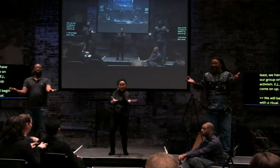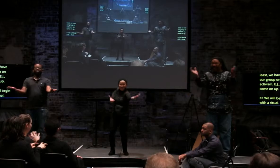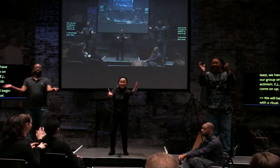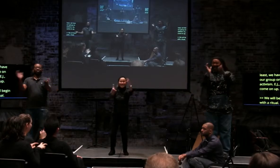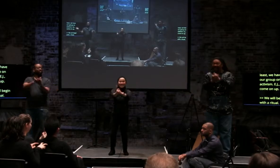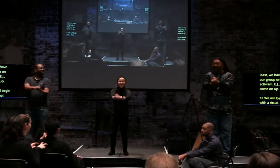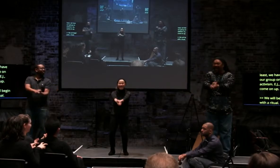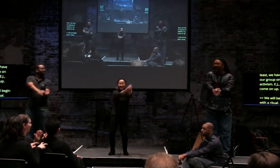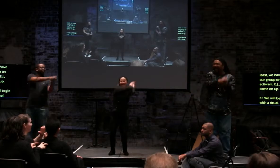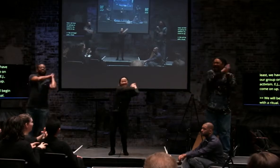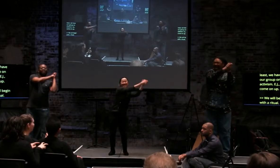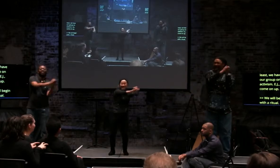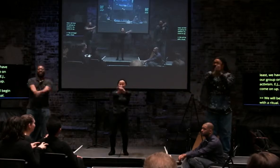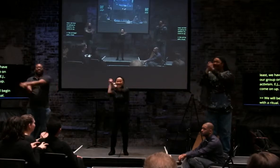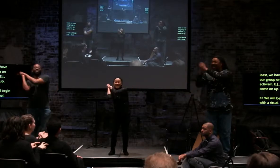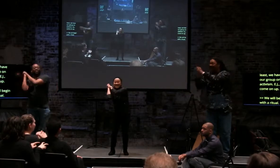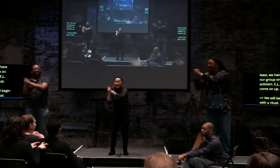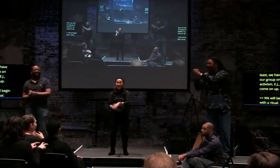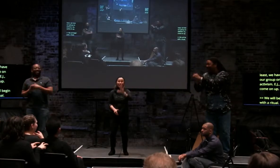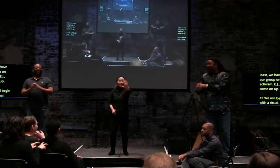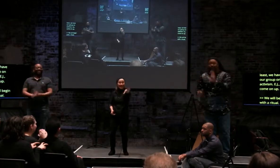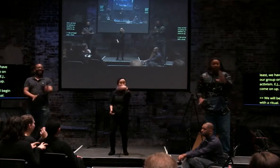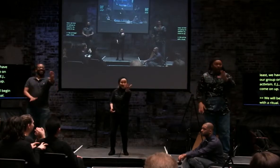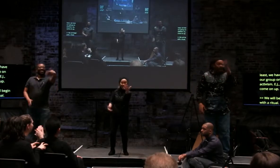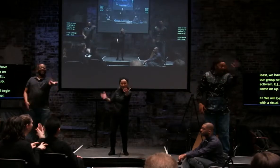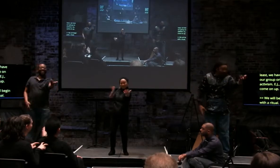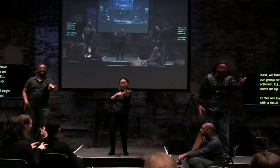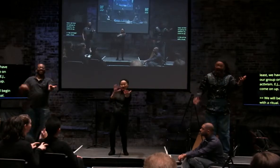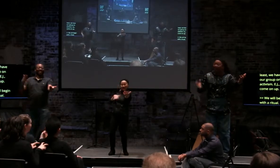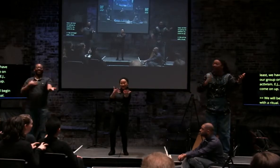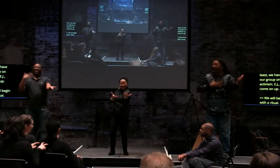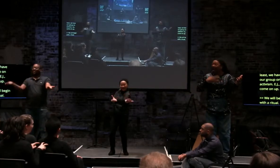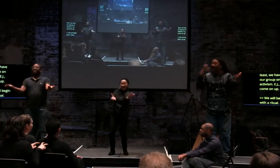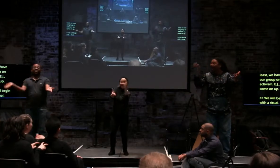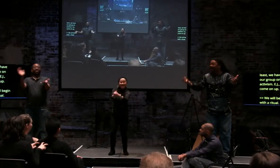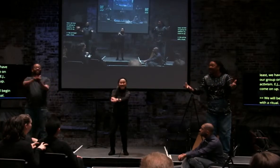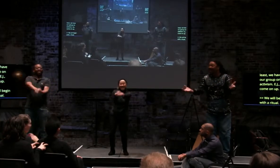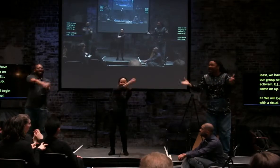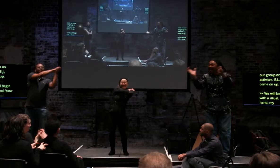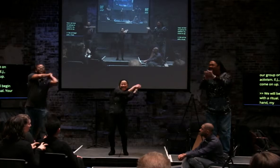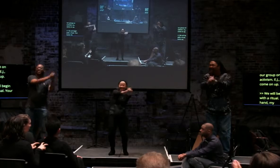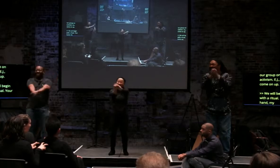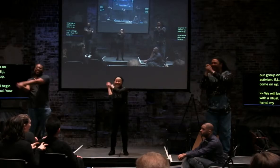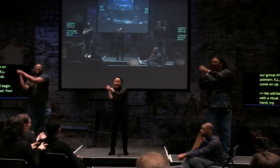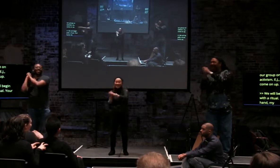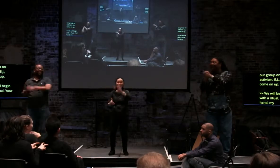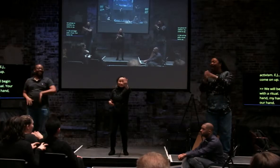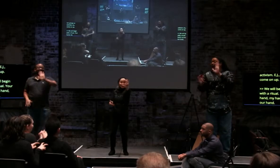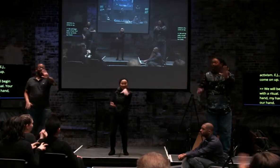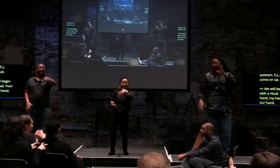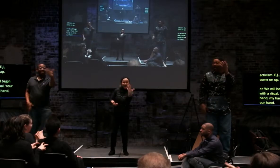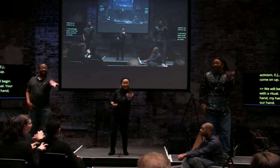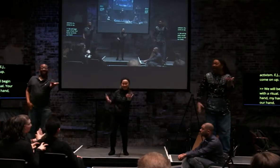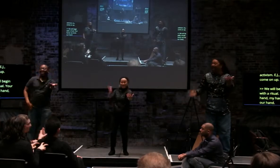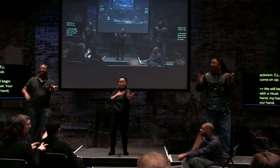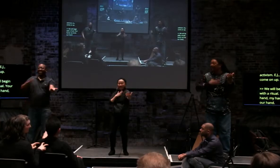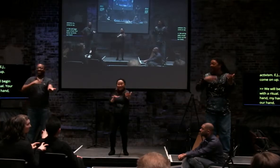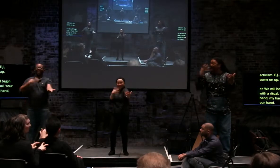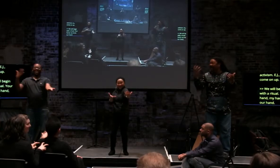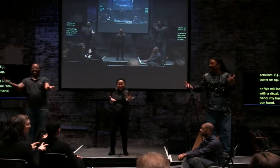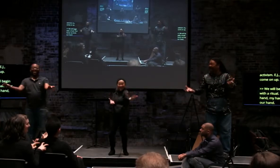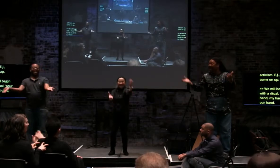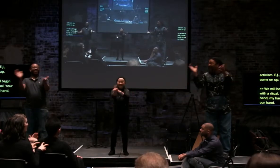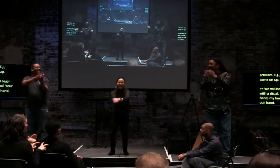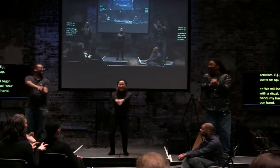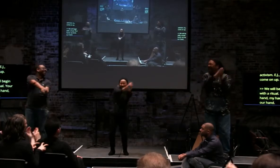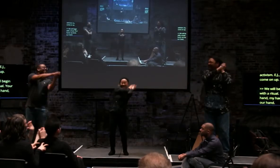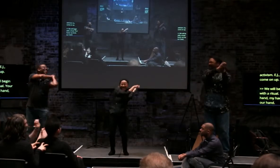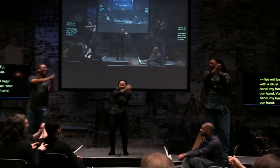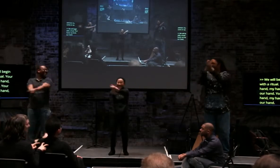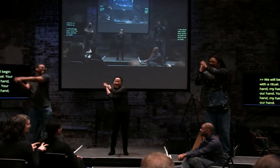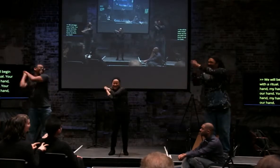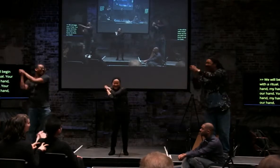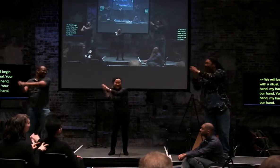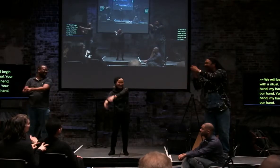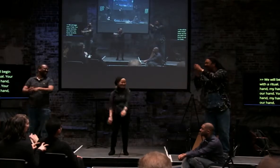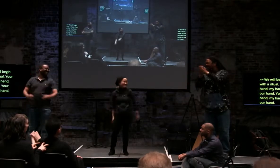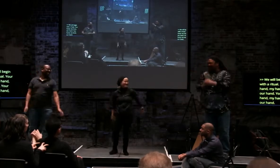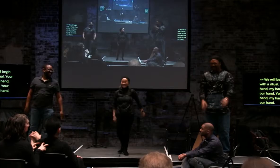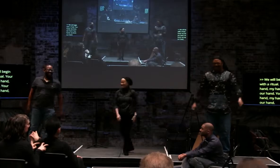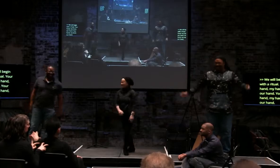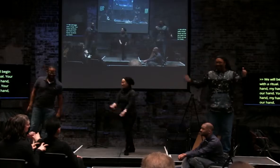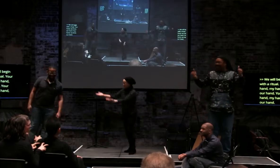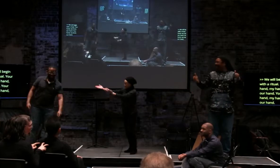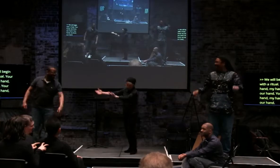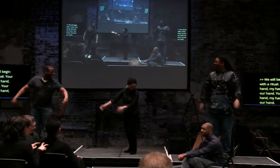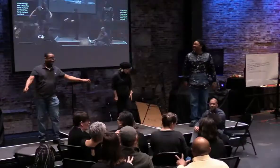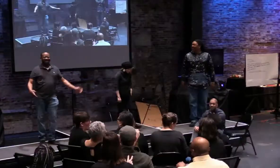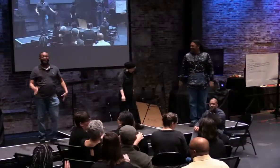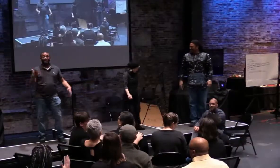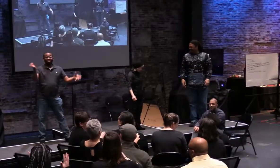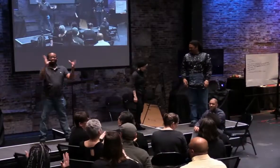Your hand, my hand, our hands.